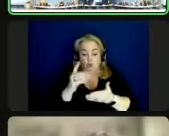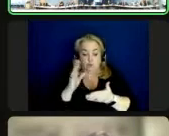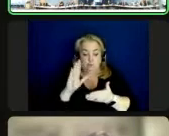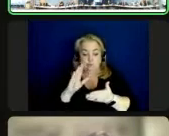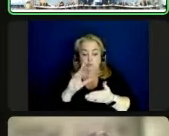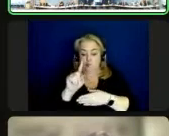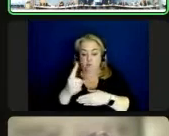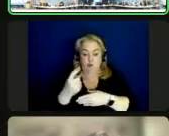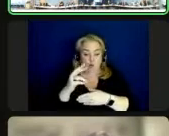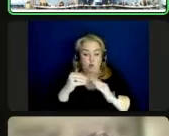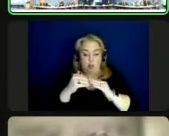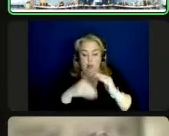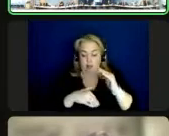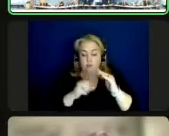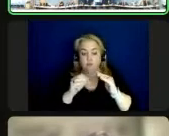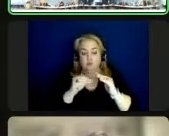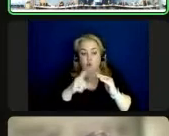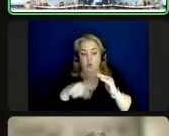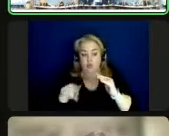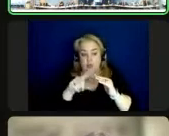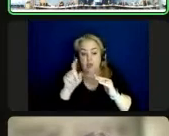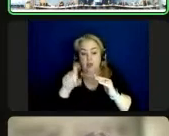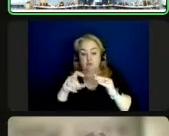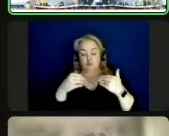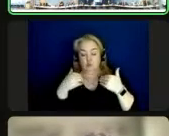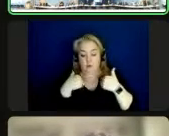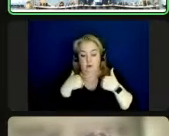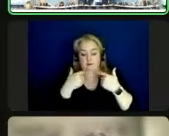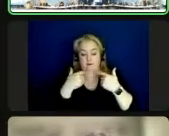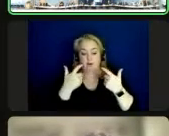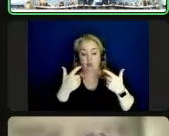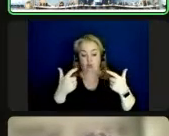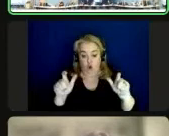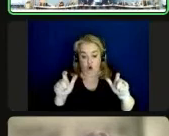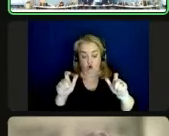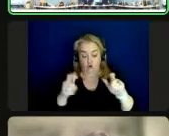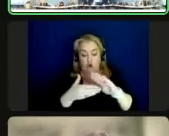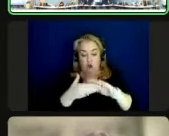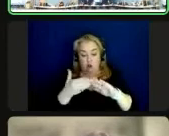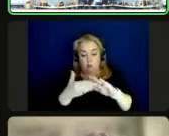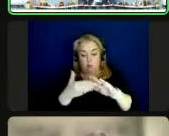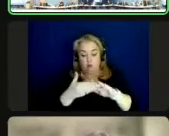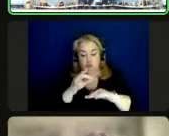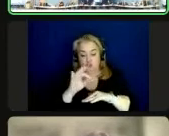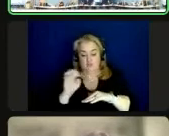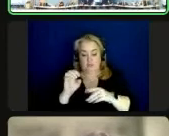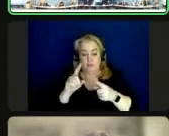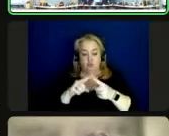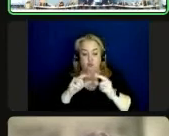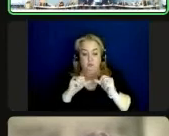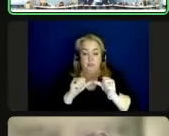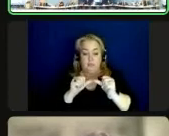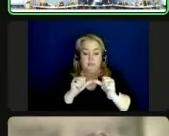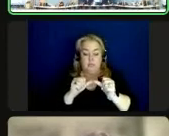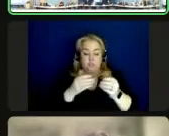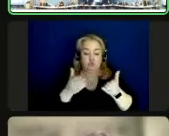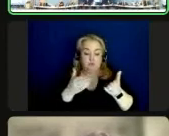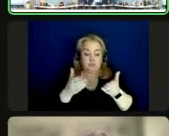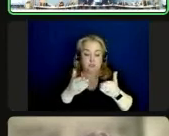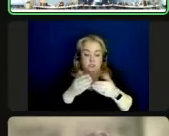RELIED ON TIER REVENUE OR SOMETHING LIKEHAT AND THEY WERE SET A A VERY LOW RATE OF